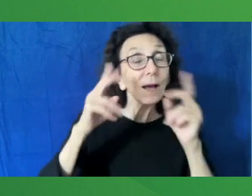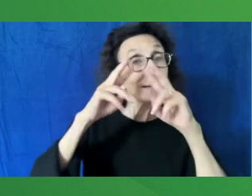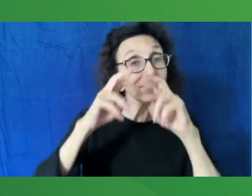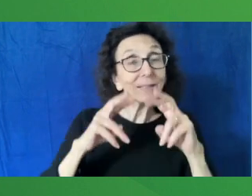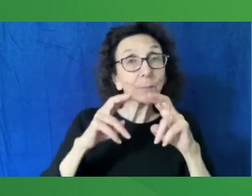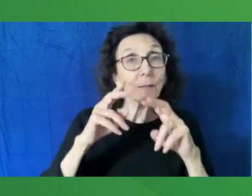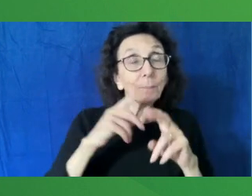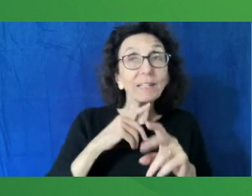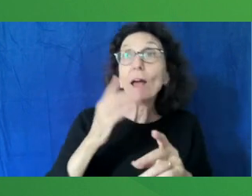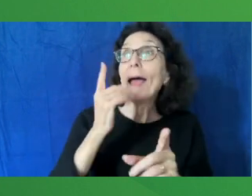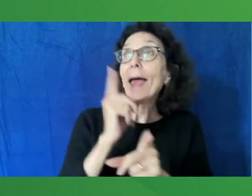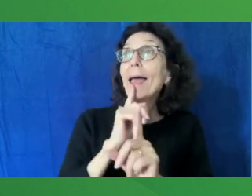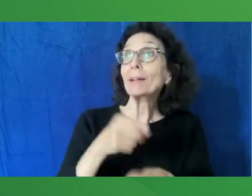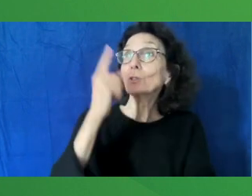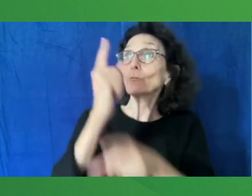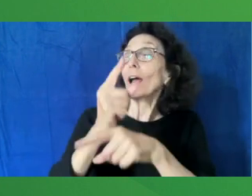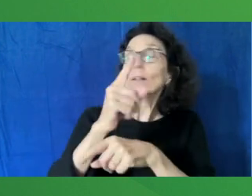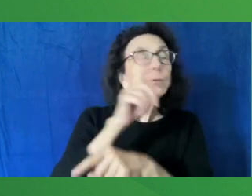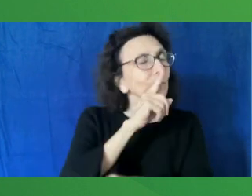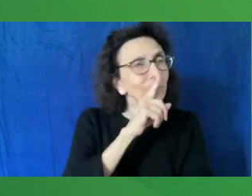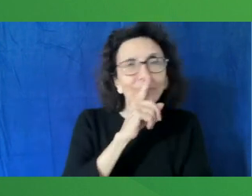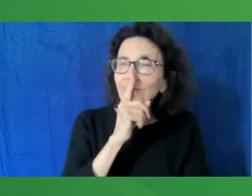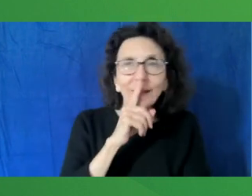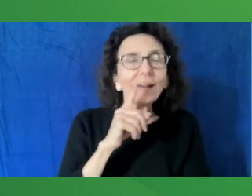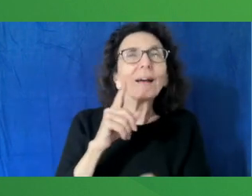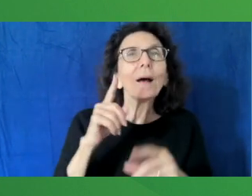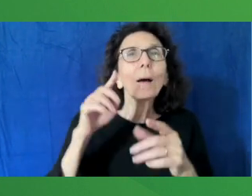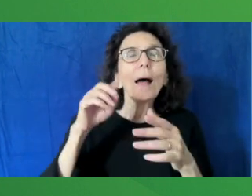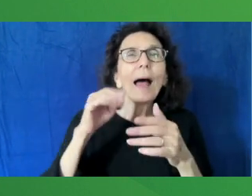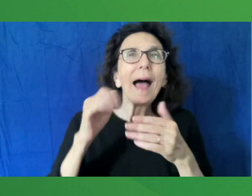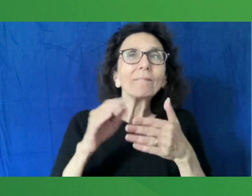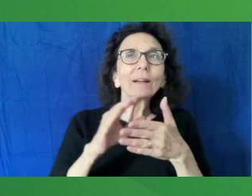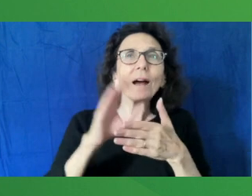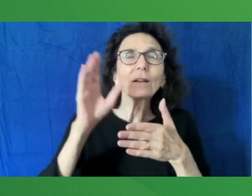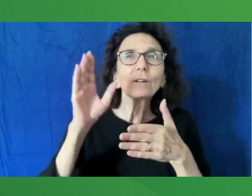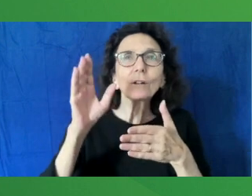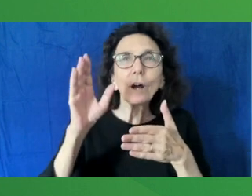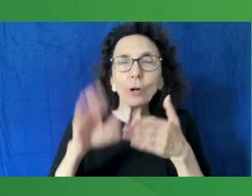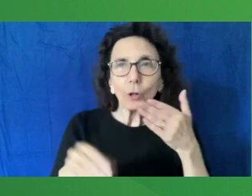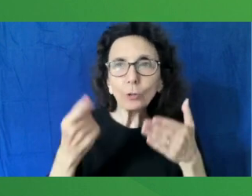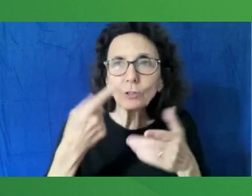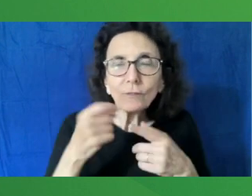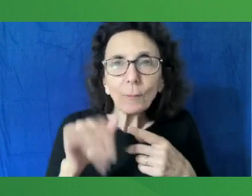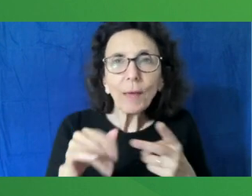It's about having these conclusions, generalizations and explanations they can create.